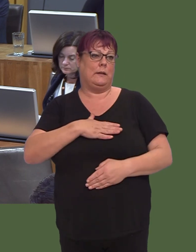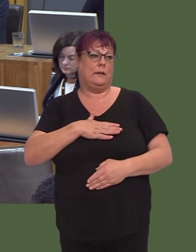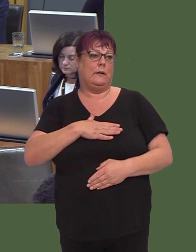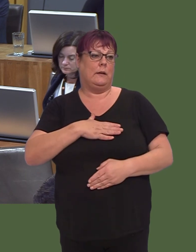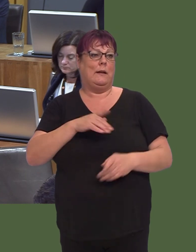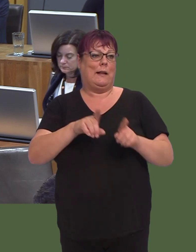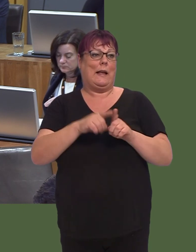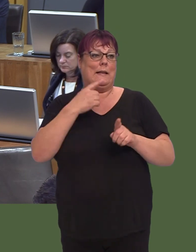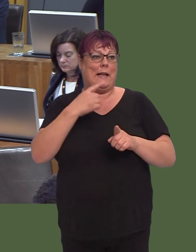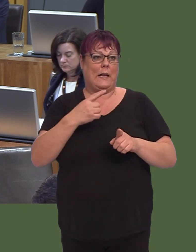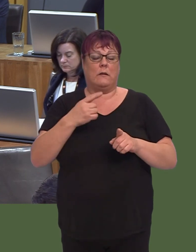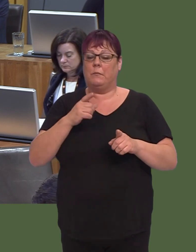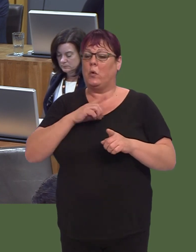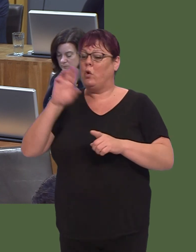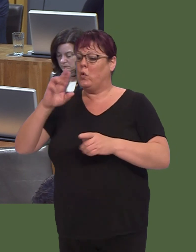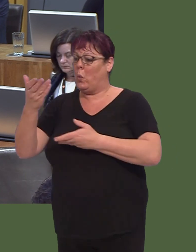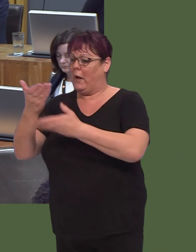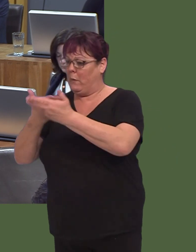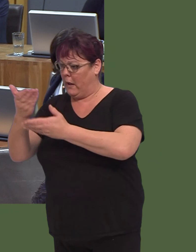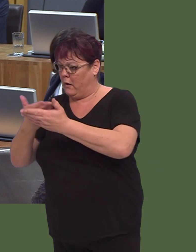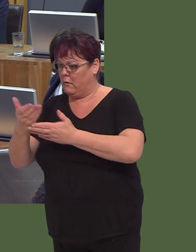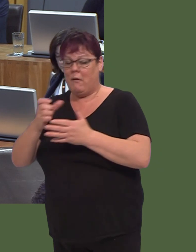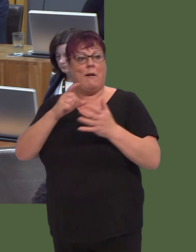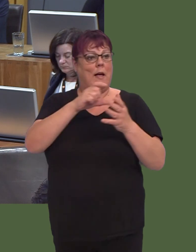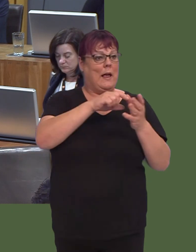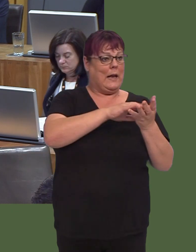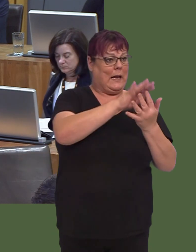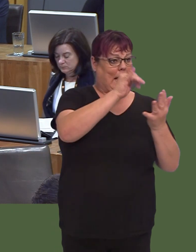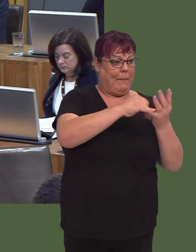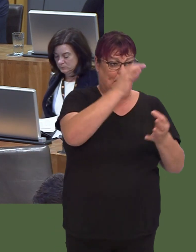to be done now in, as I said earlier on, plugging the gap between the school counselling services